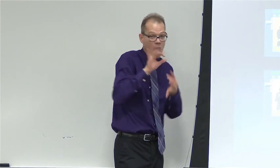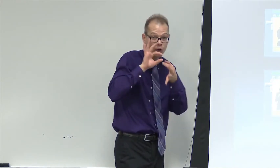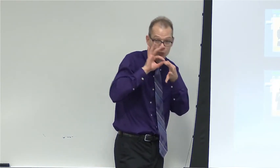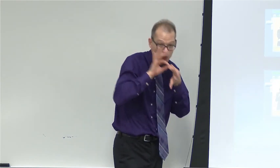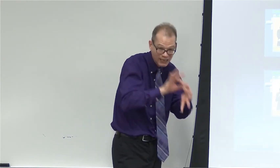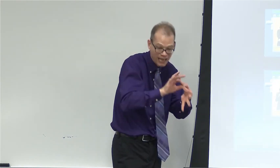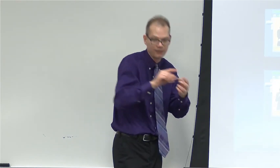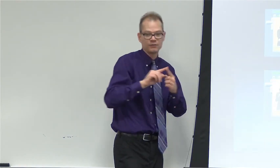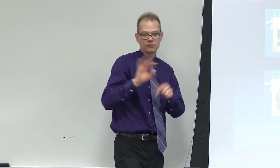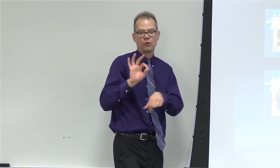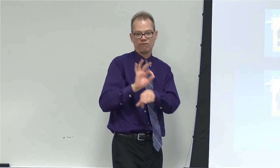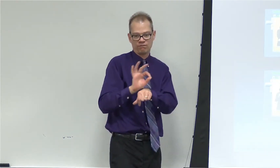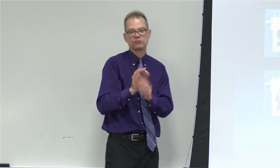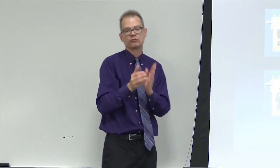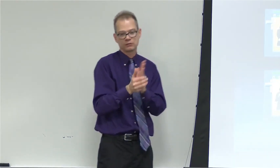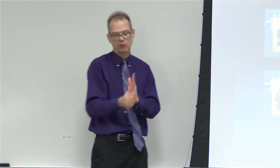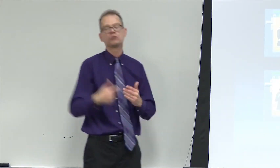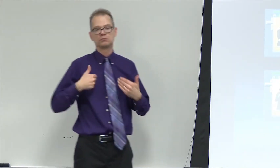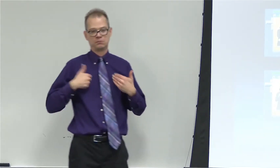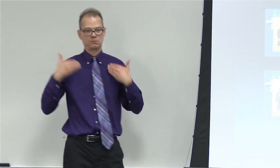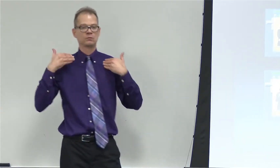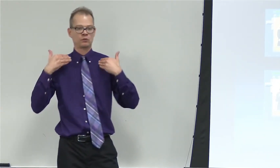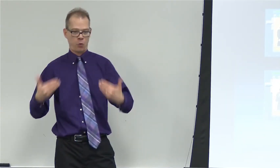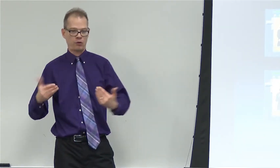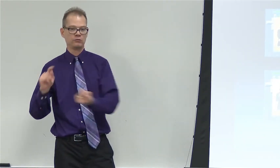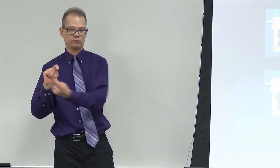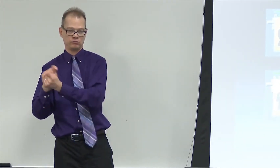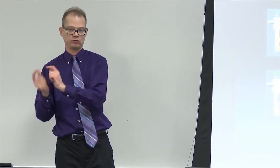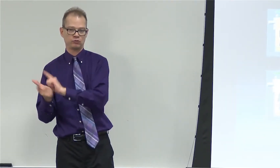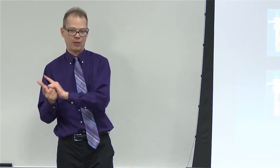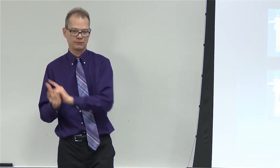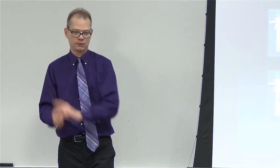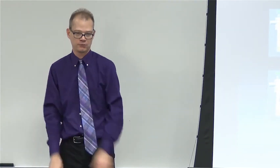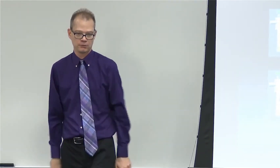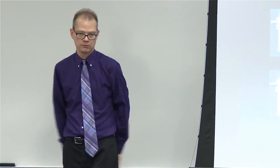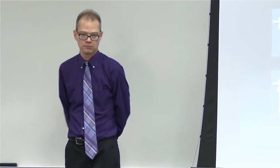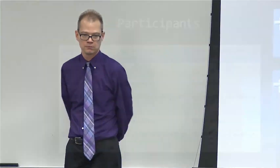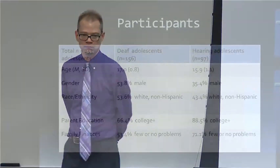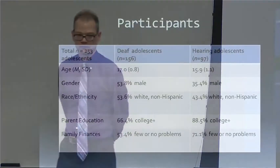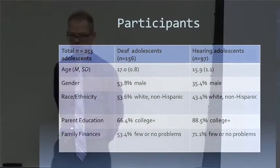that are not related to functional literacy, then those were translated.